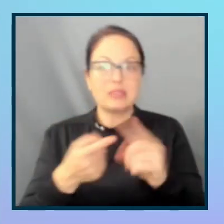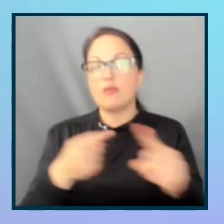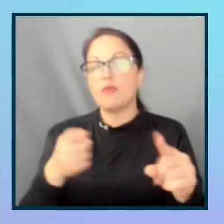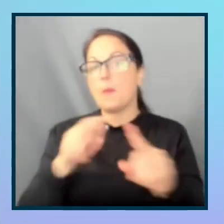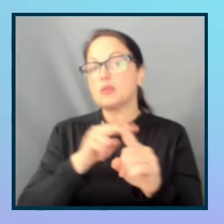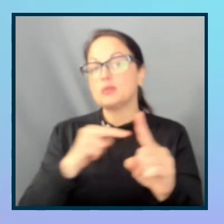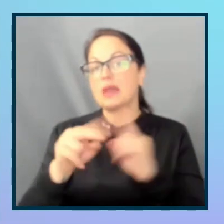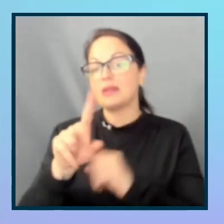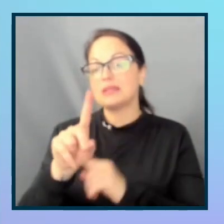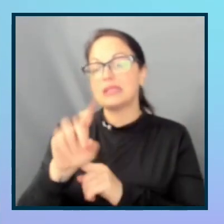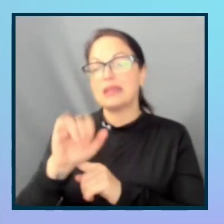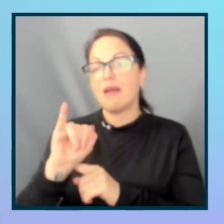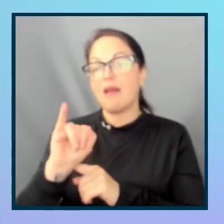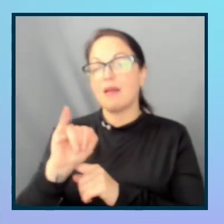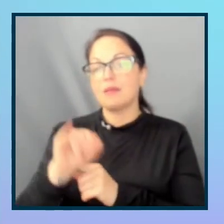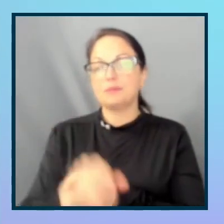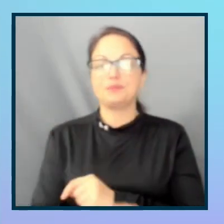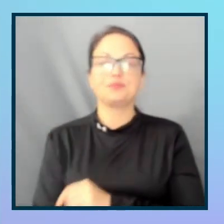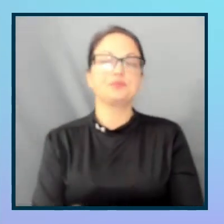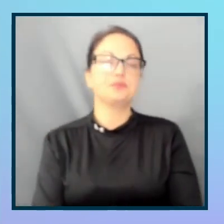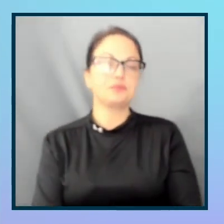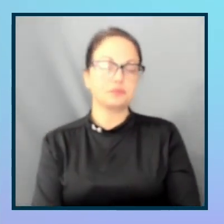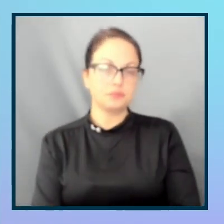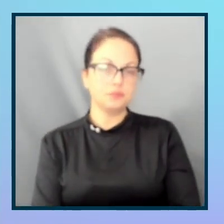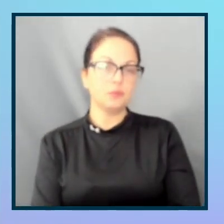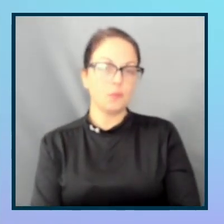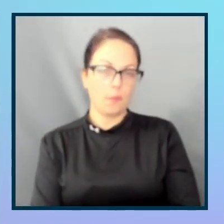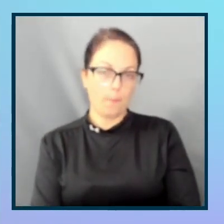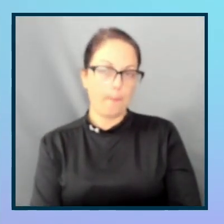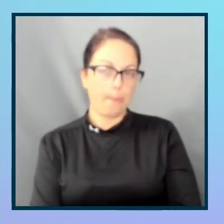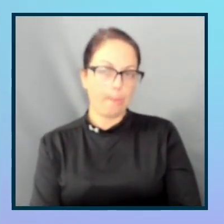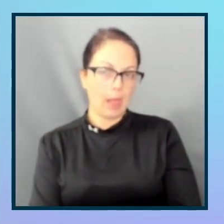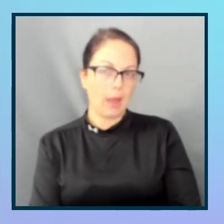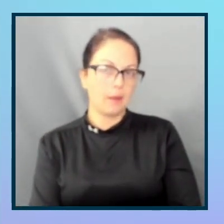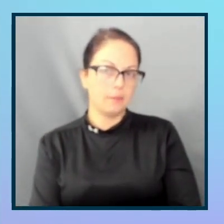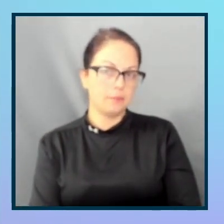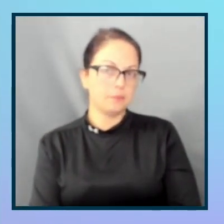So the work that we do has led them into this space.